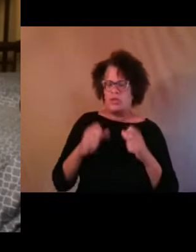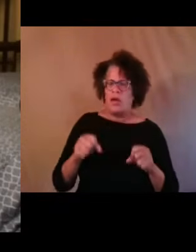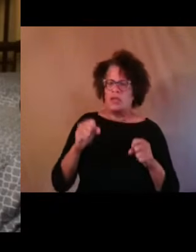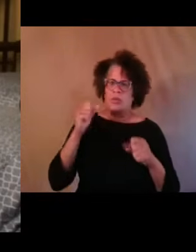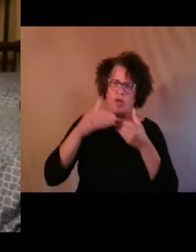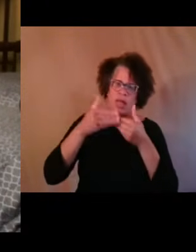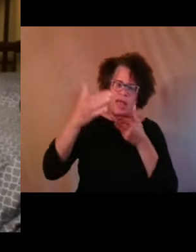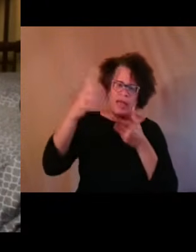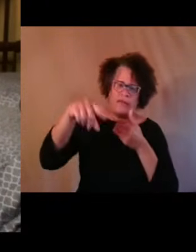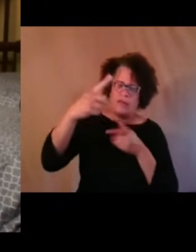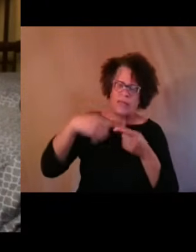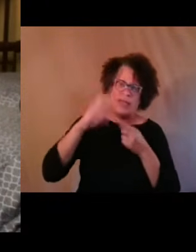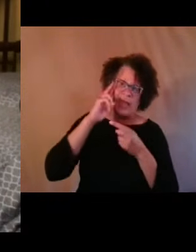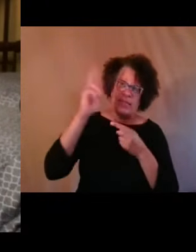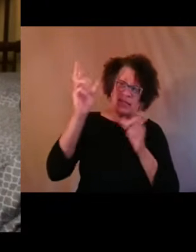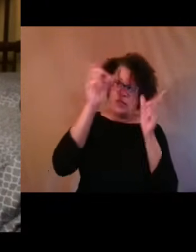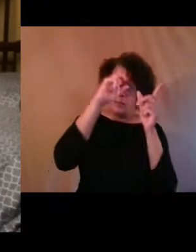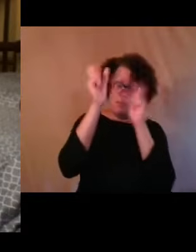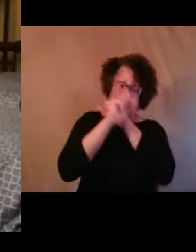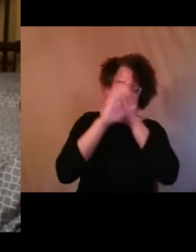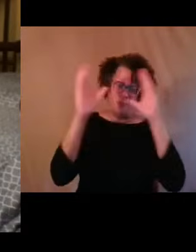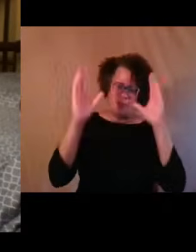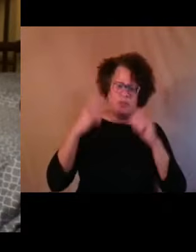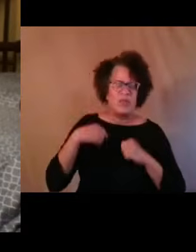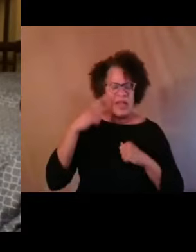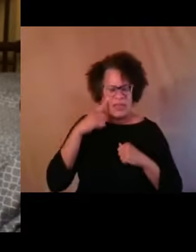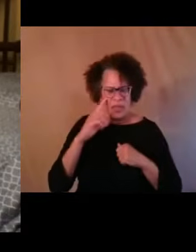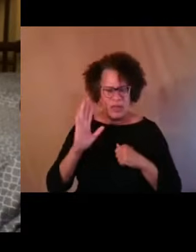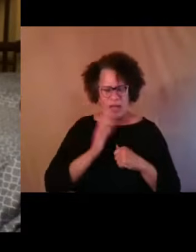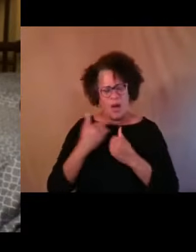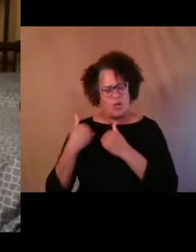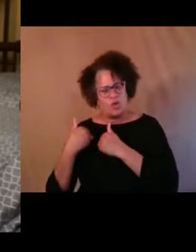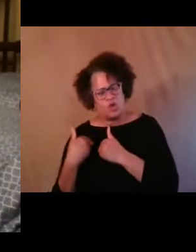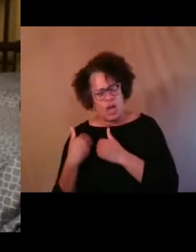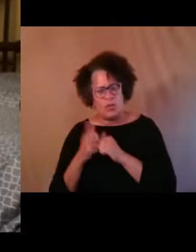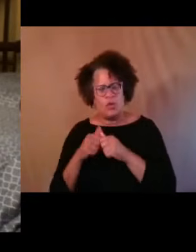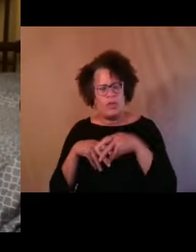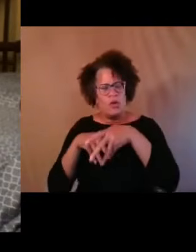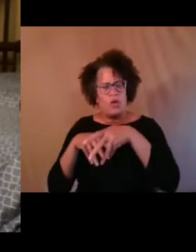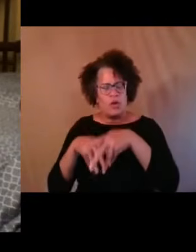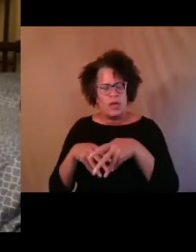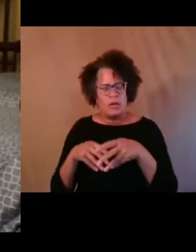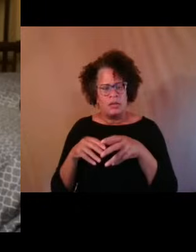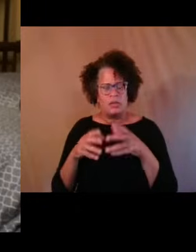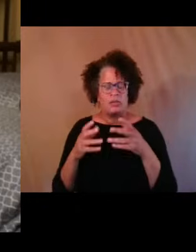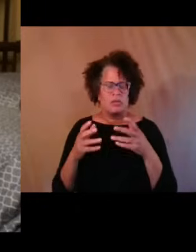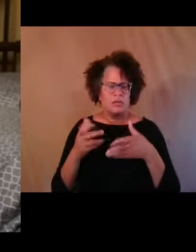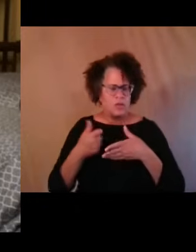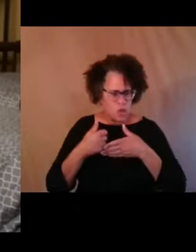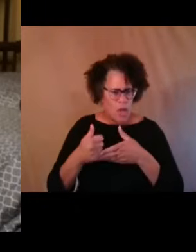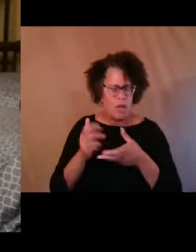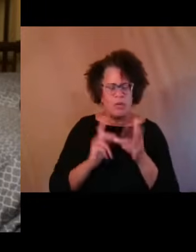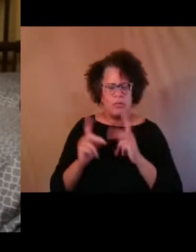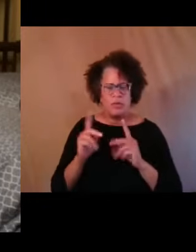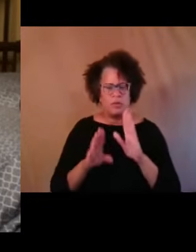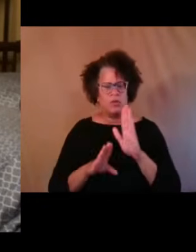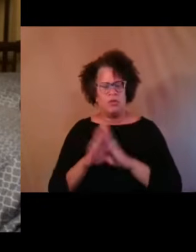And so I think part of the job of the organizer is to help people develop a relationship